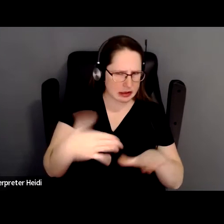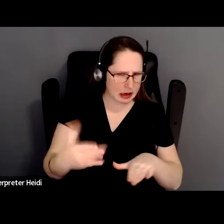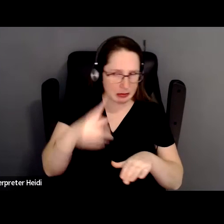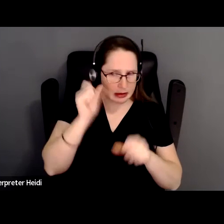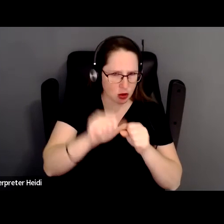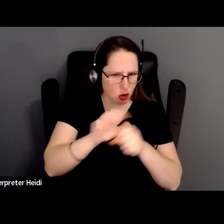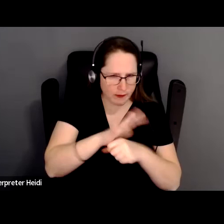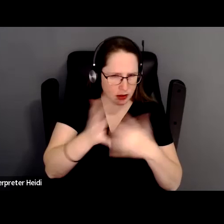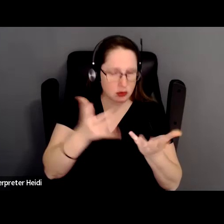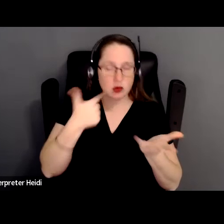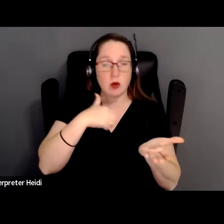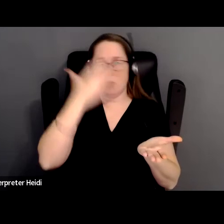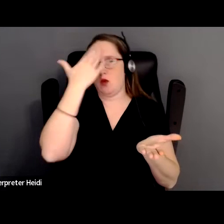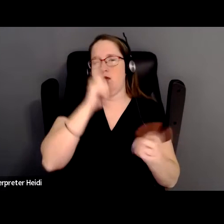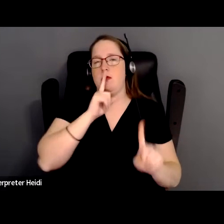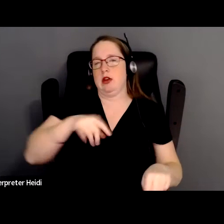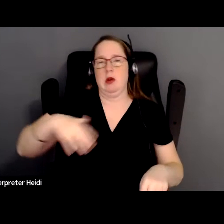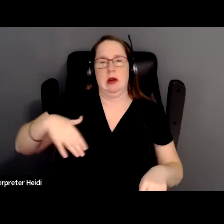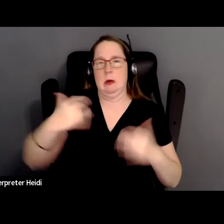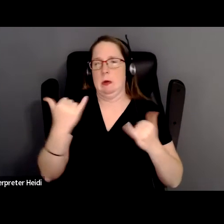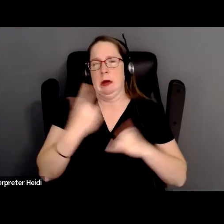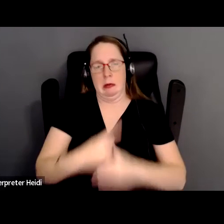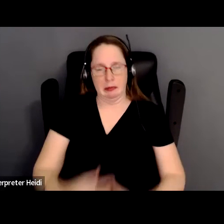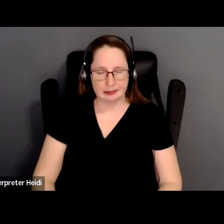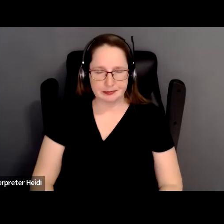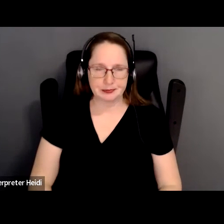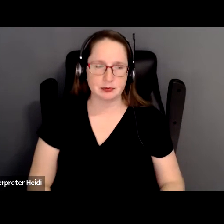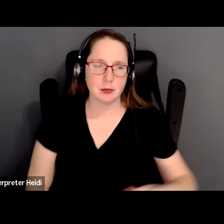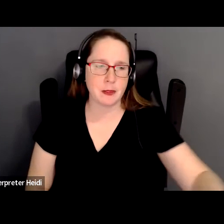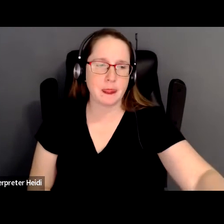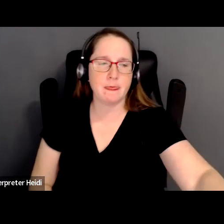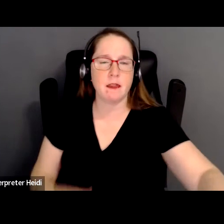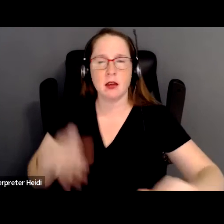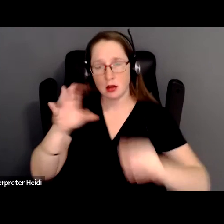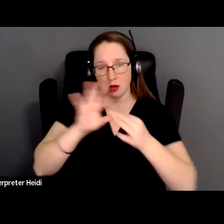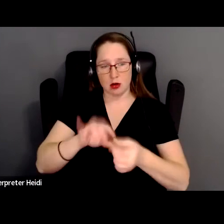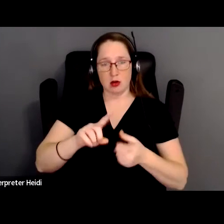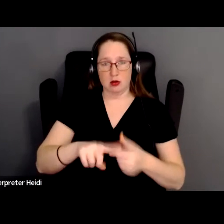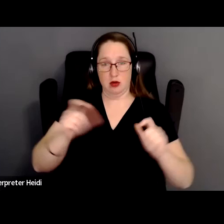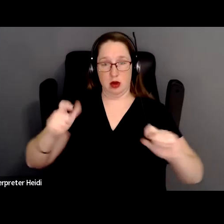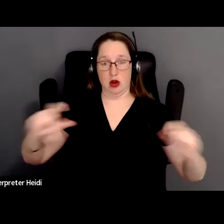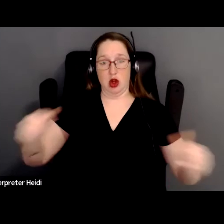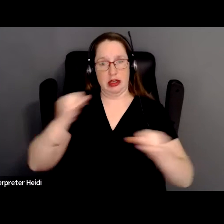We don't know the answer to that yet today, but so in terms of large institutions which people